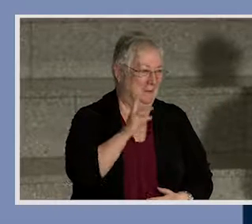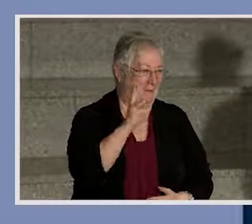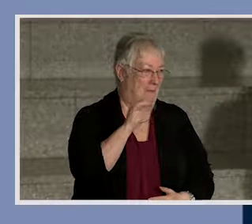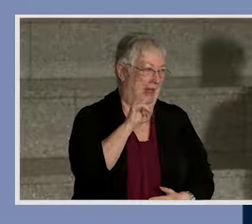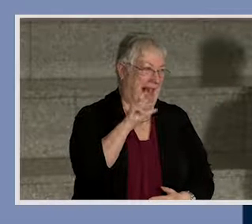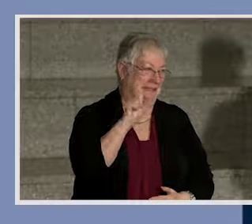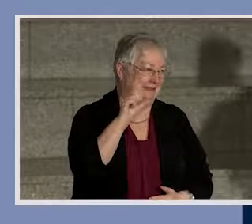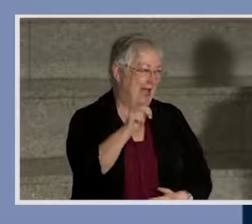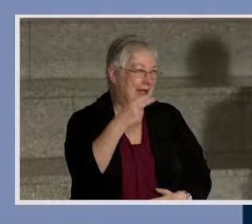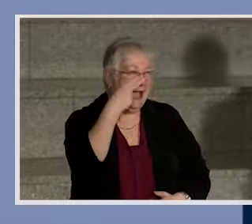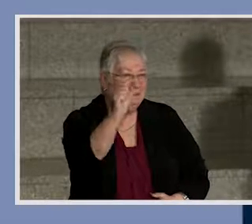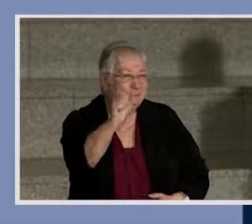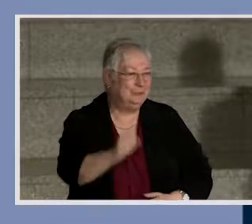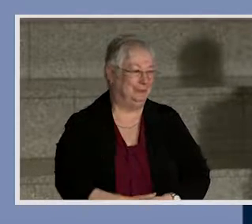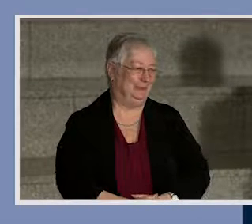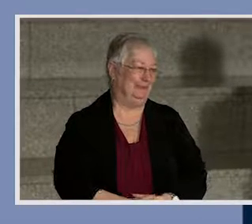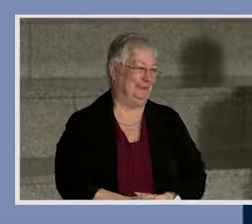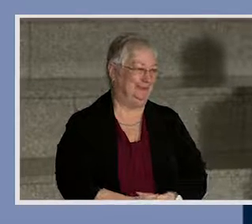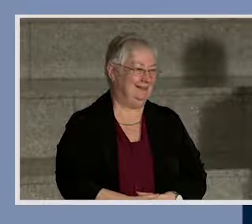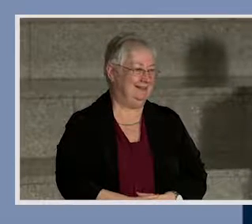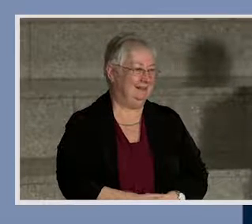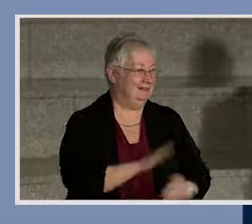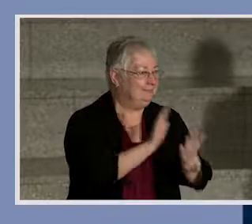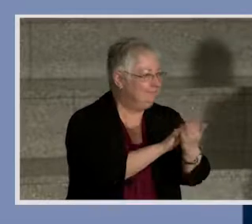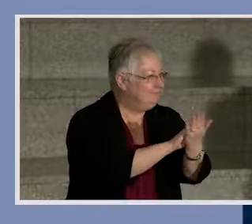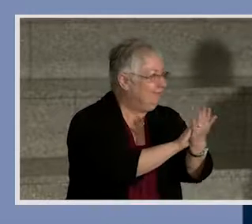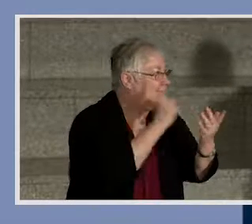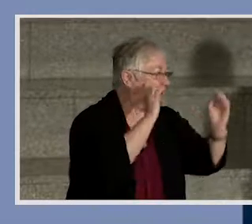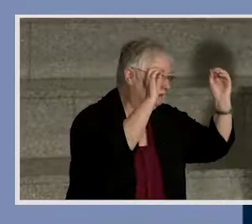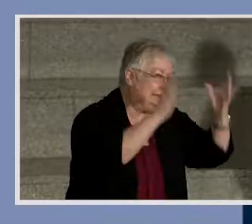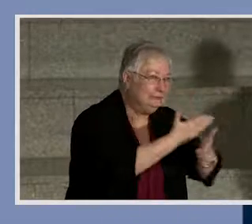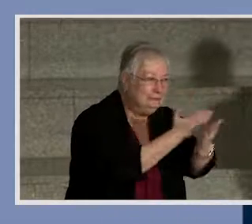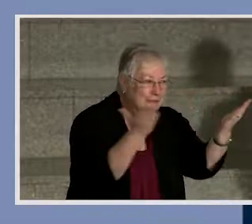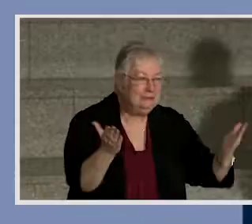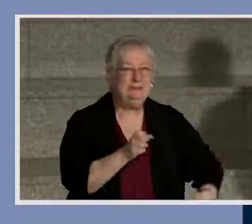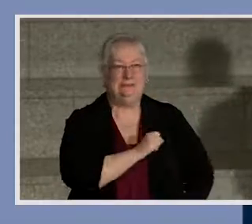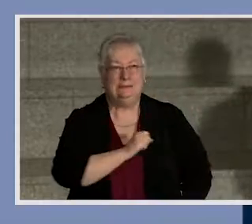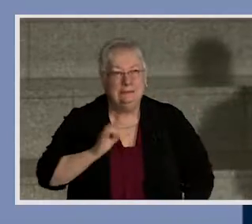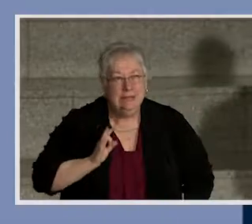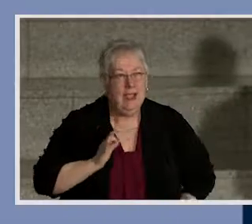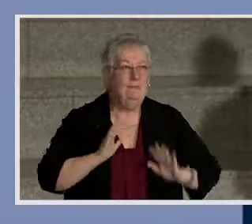OF THE TEACHERS AND STAFF HERE AT WILSON A BIG, BIG ROUND OF APPLAUSE.